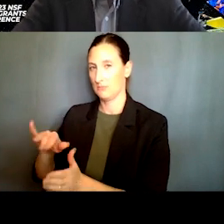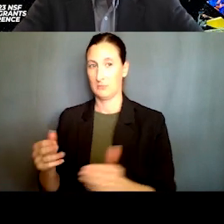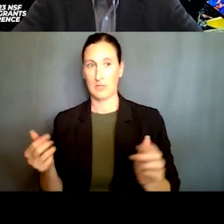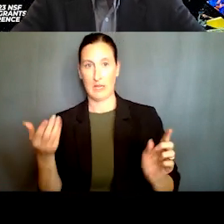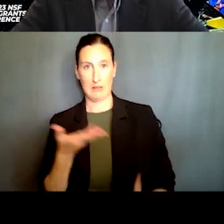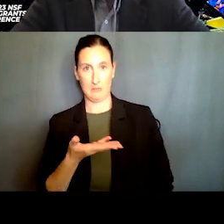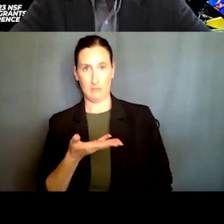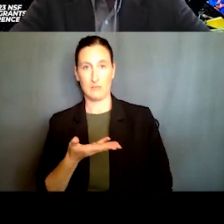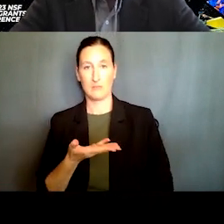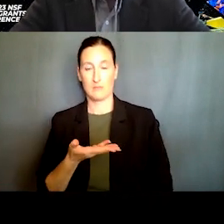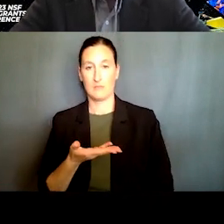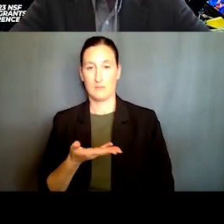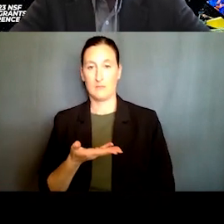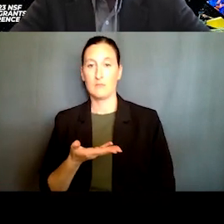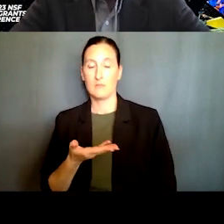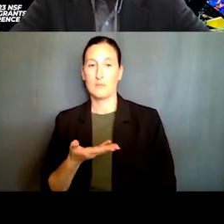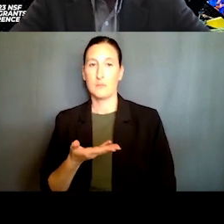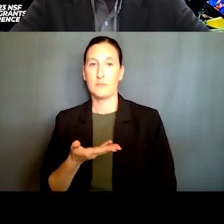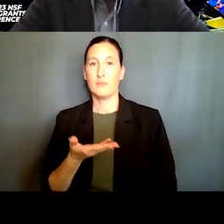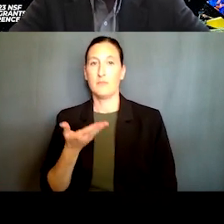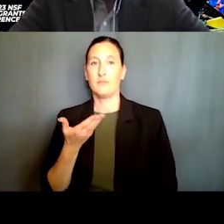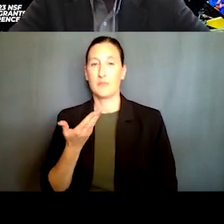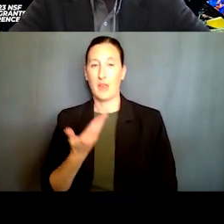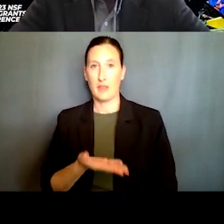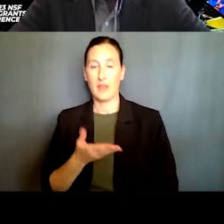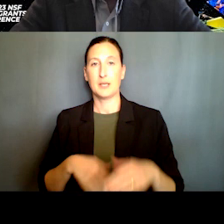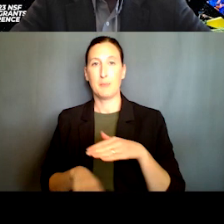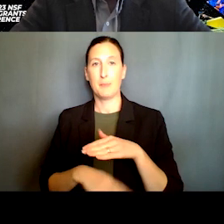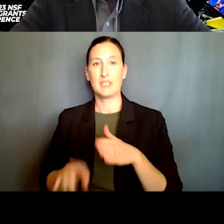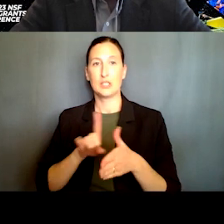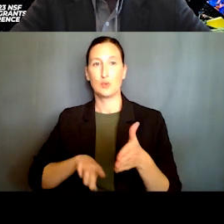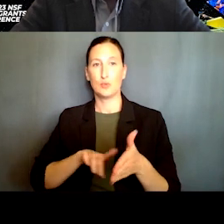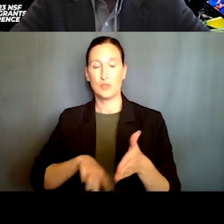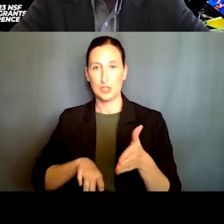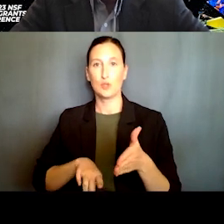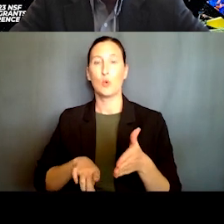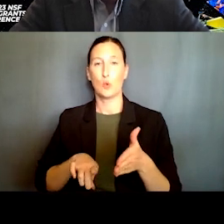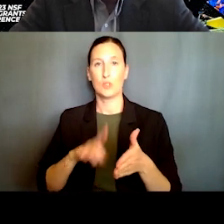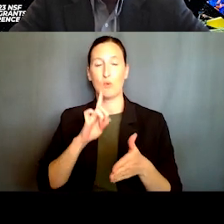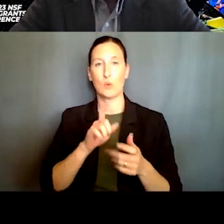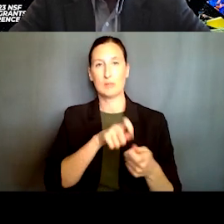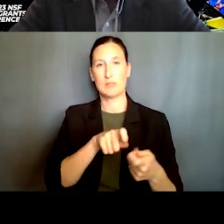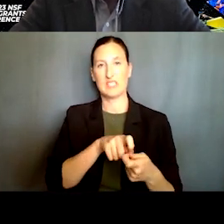this slide has an overview of NSF support of basic research and selected fields.